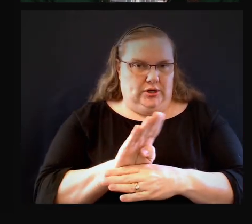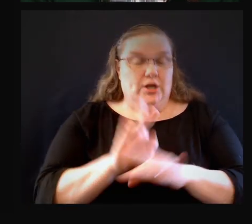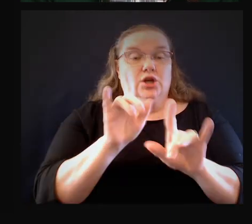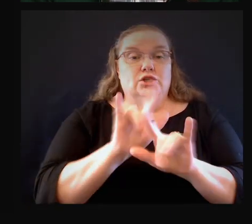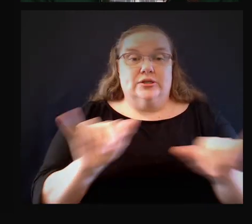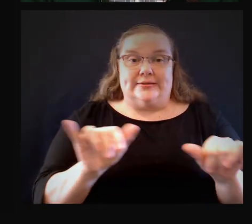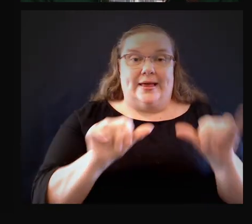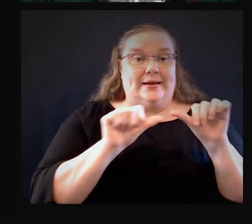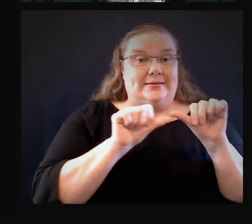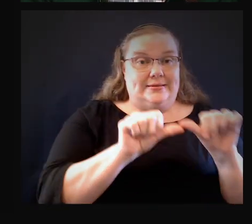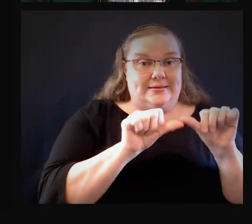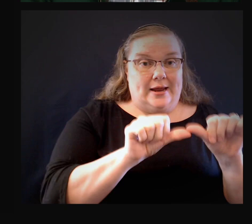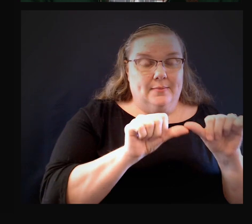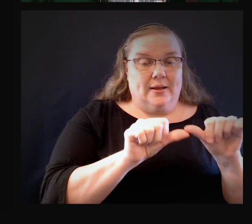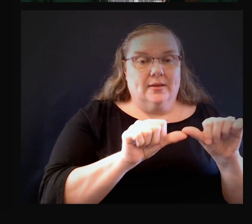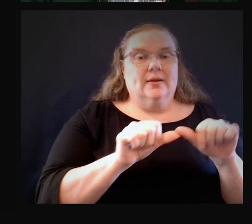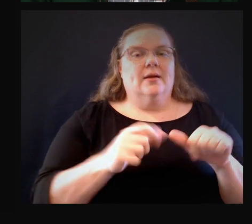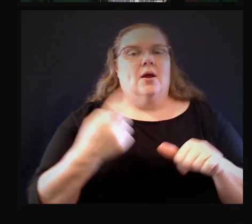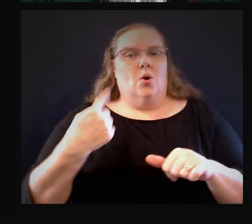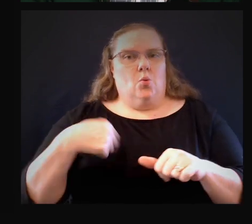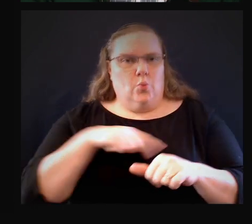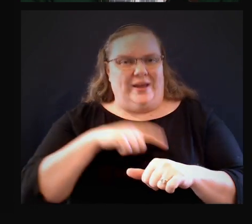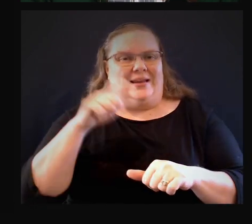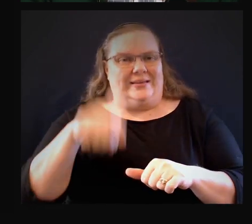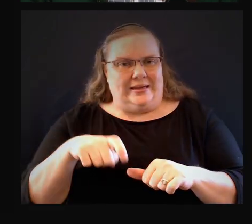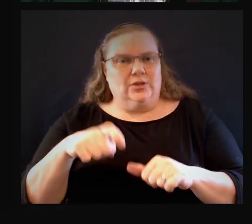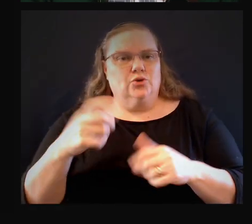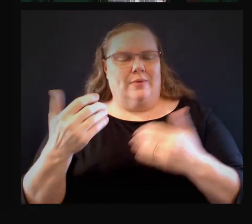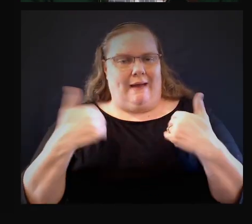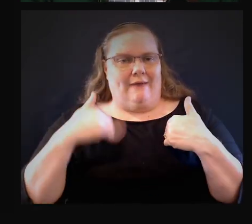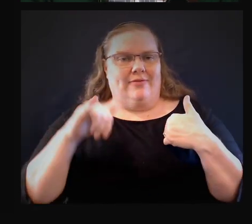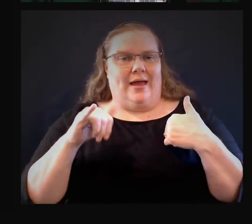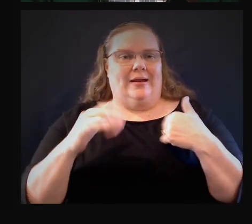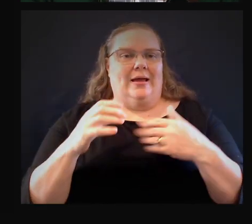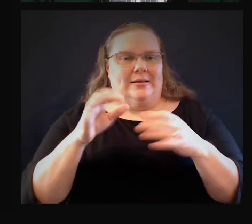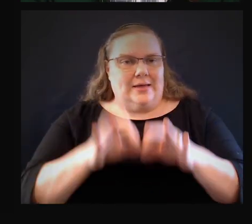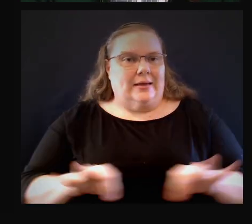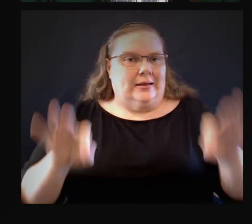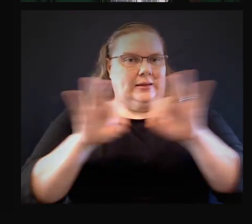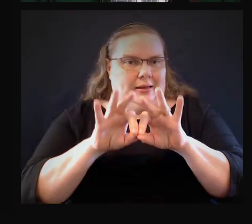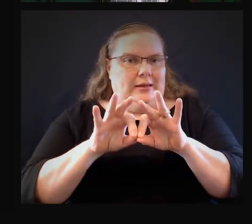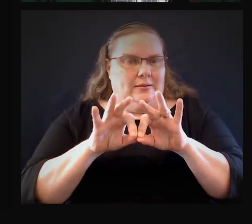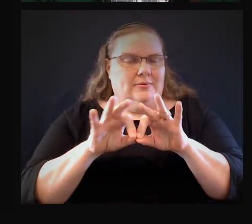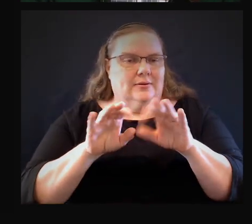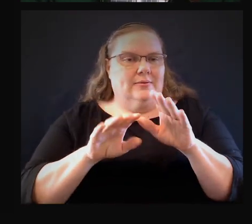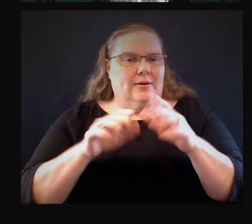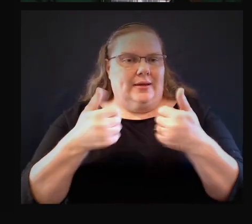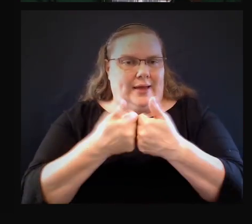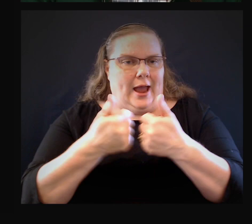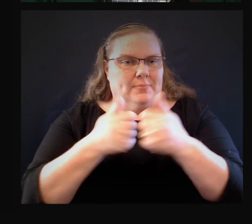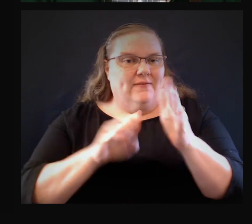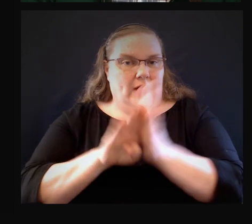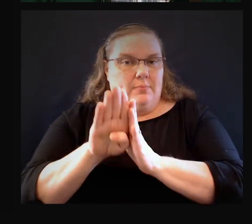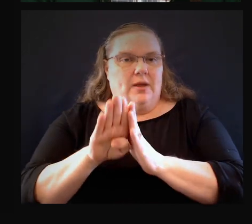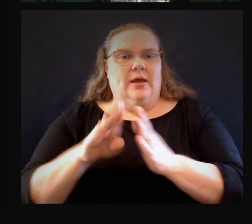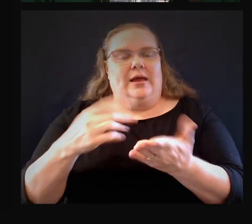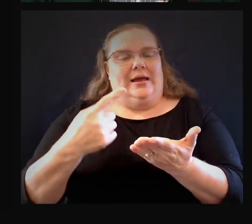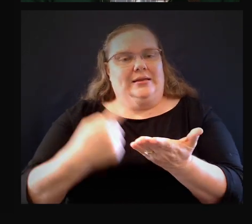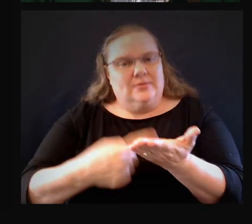a key principle of game development and a topic of conversation. in production stages like concept and pre-production.